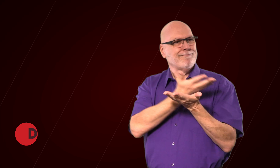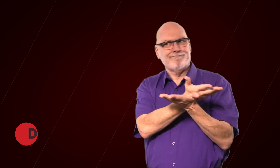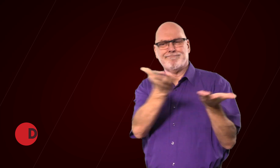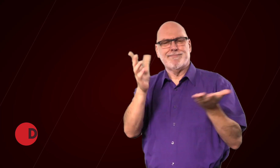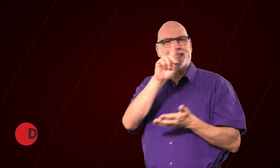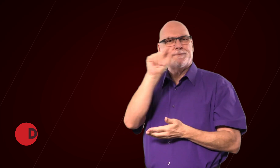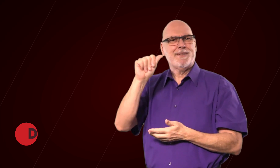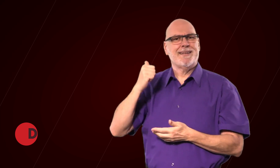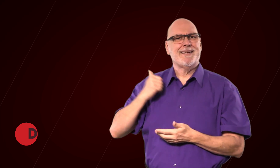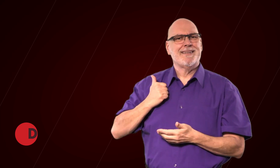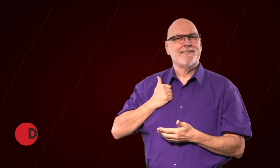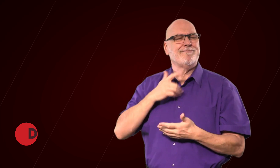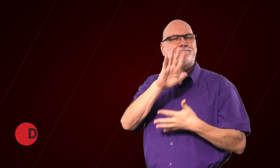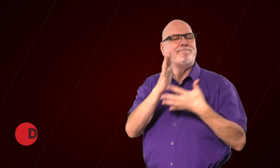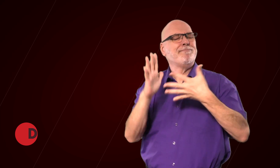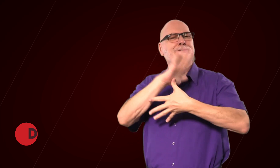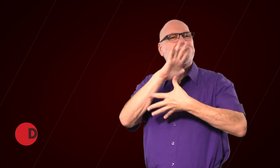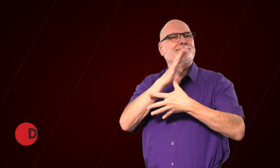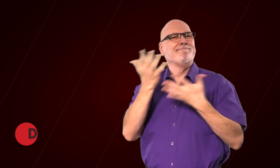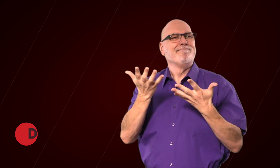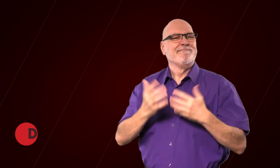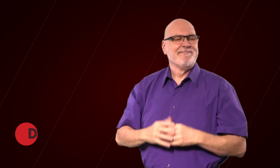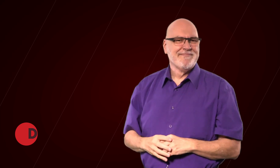Canadians with disabilities?